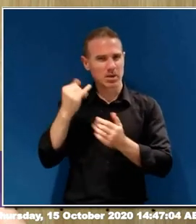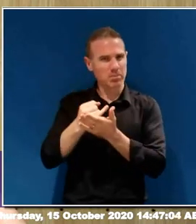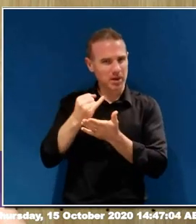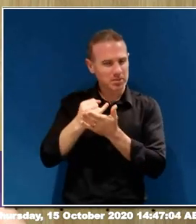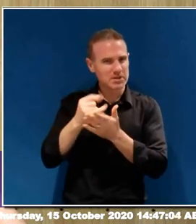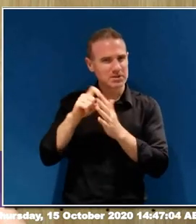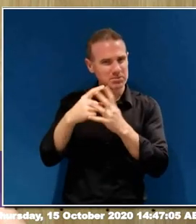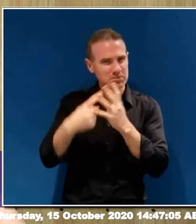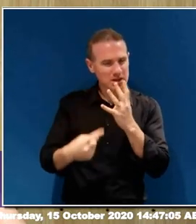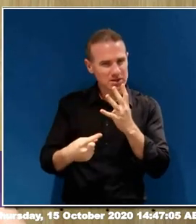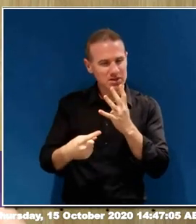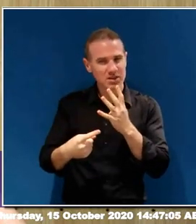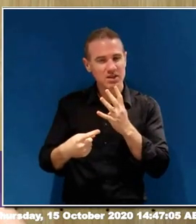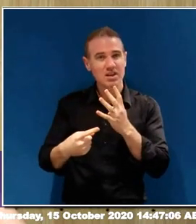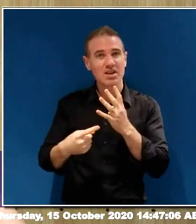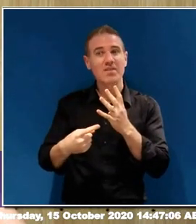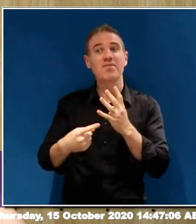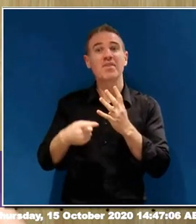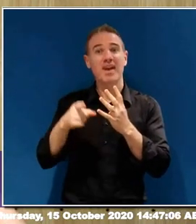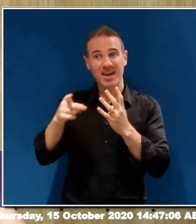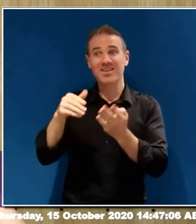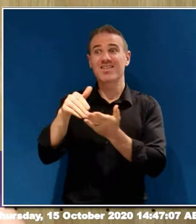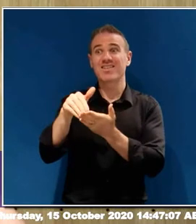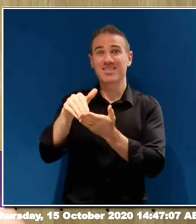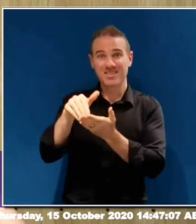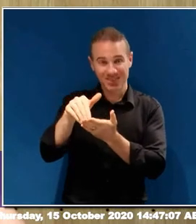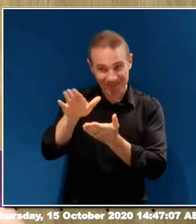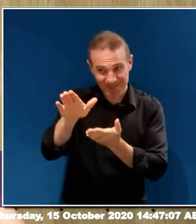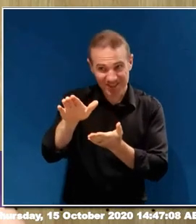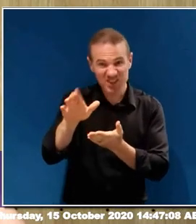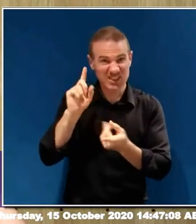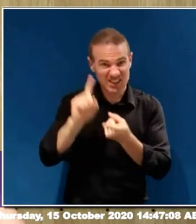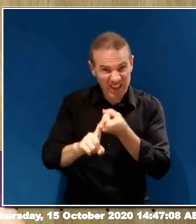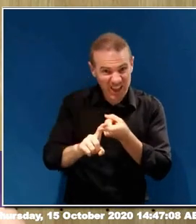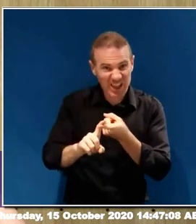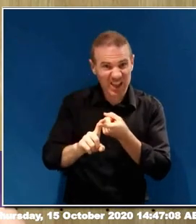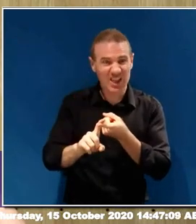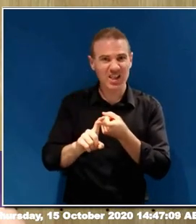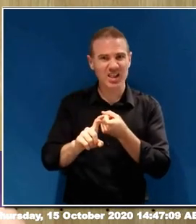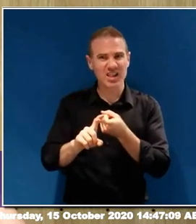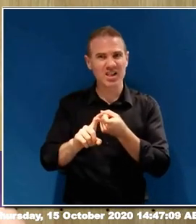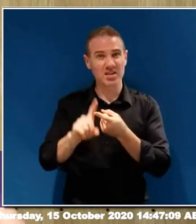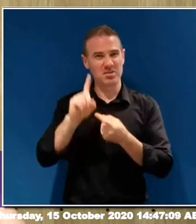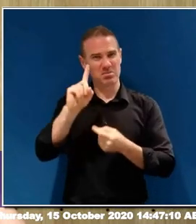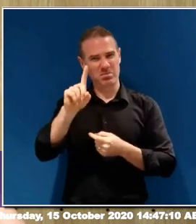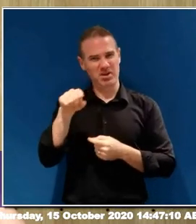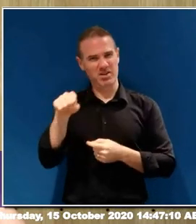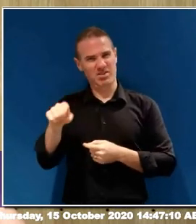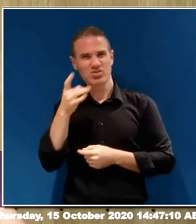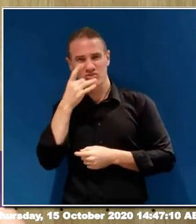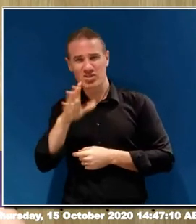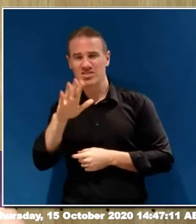letter of apology from the student and to you - sorry, no, no,